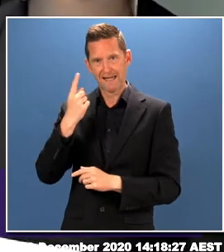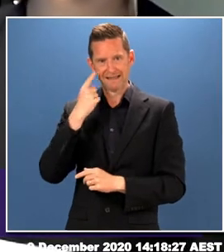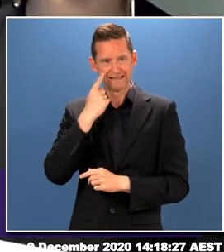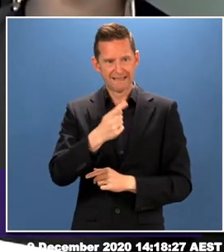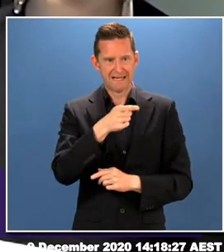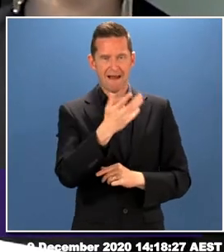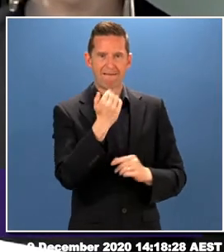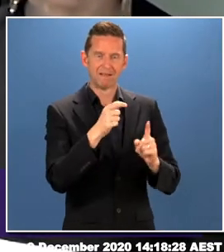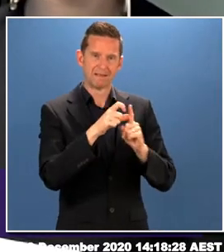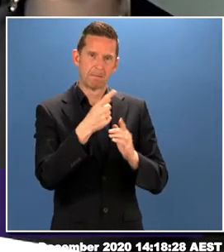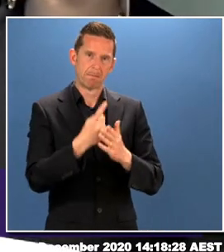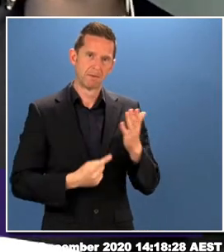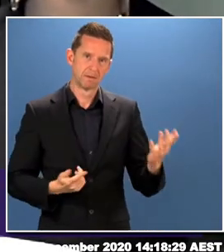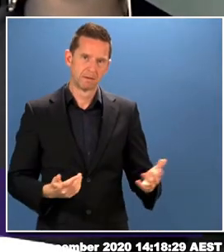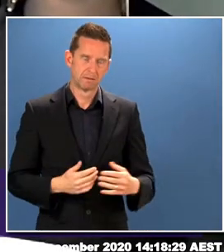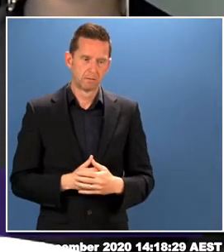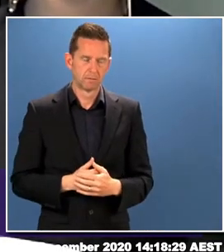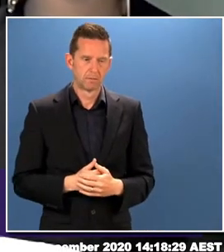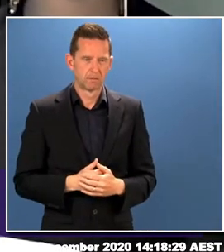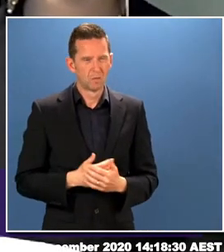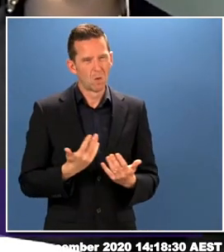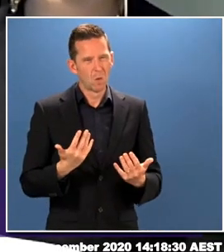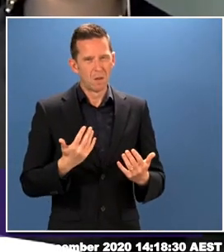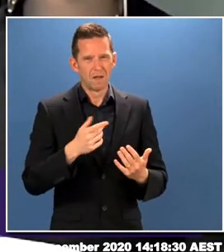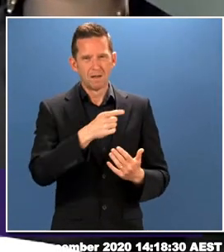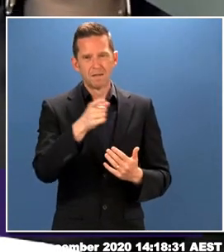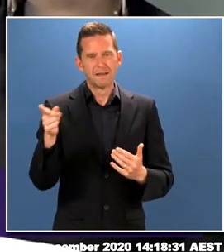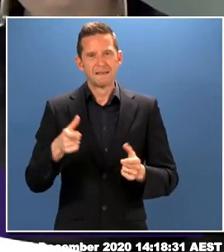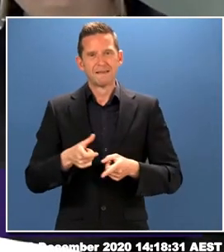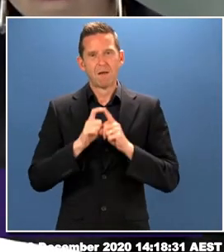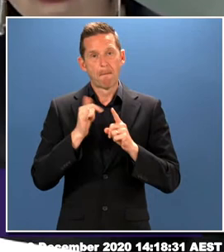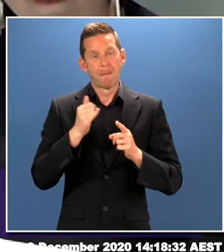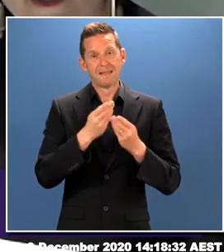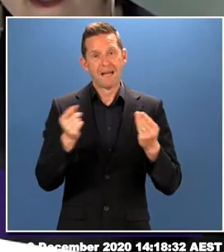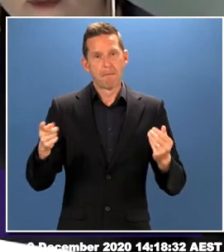their symptoms and they are having to maybe just endure the conditions of